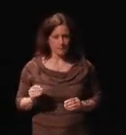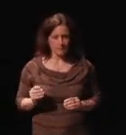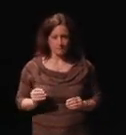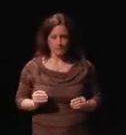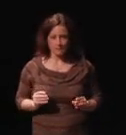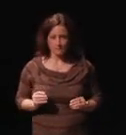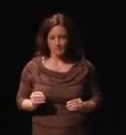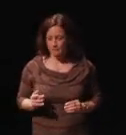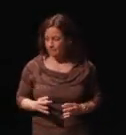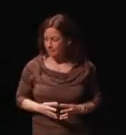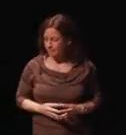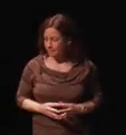can do.